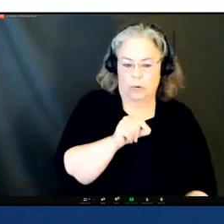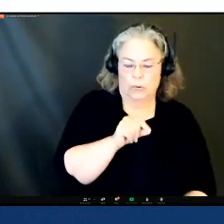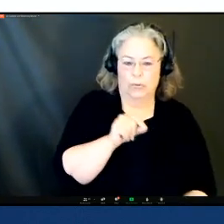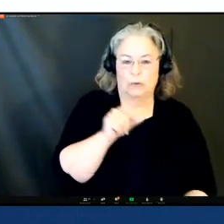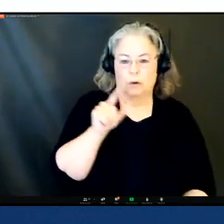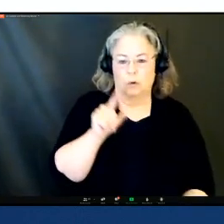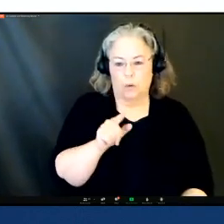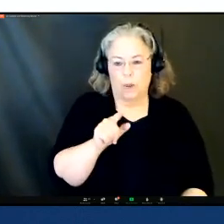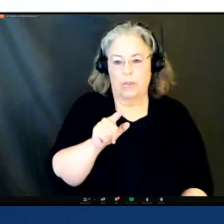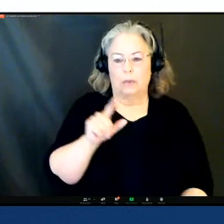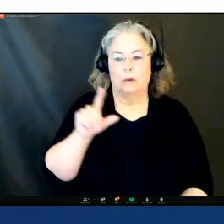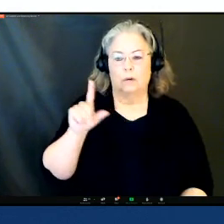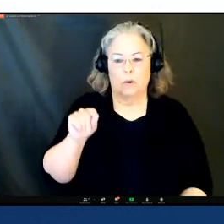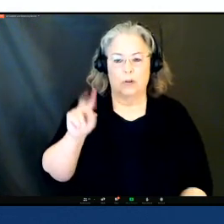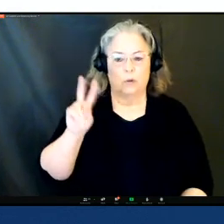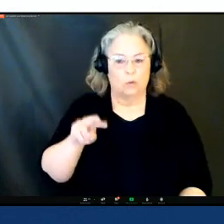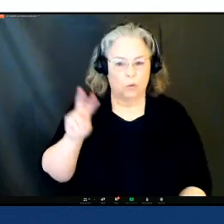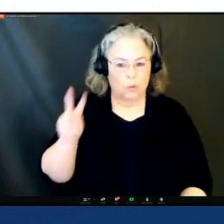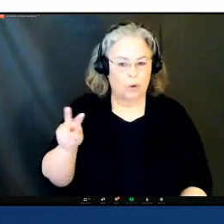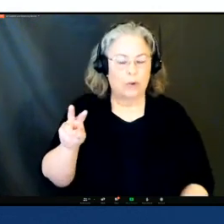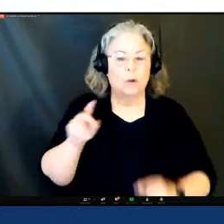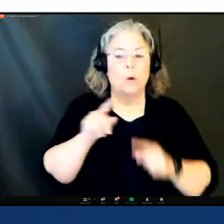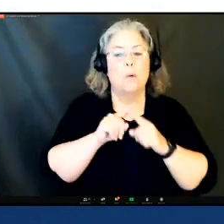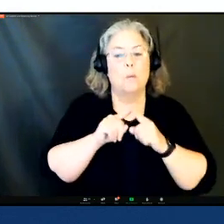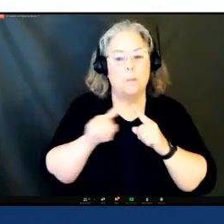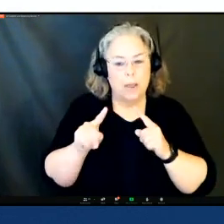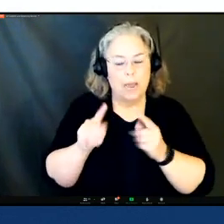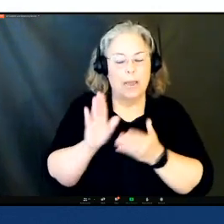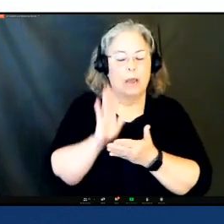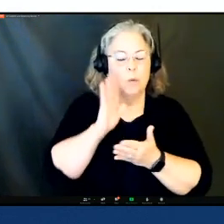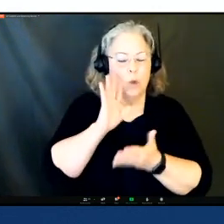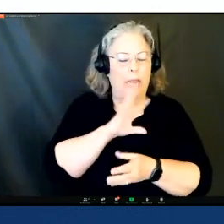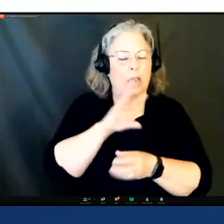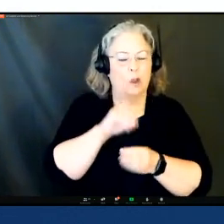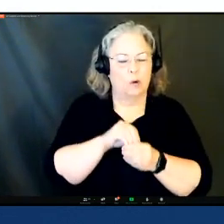but is expected to be included in budget adjustments this year and in next year's budget.